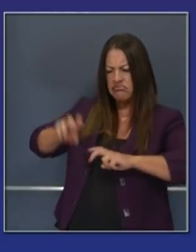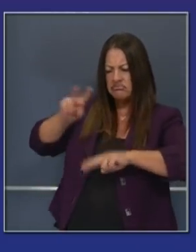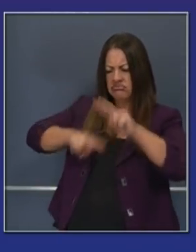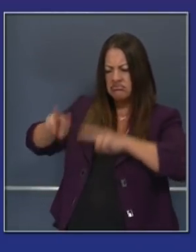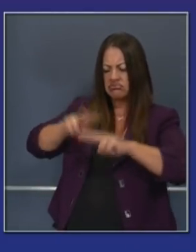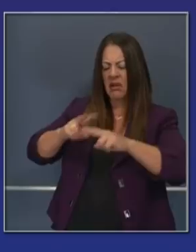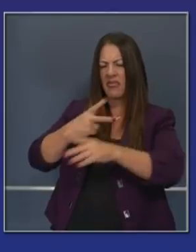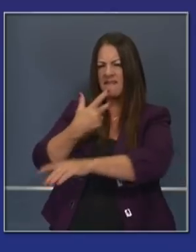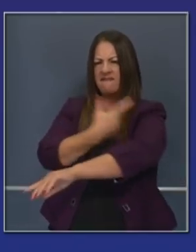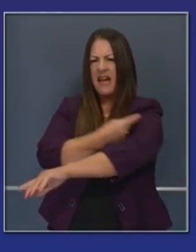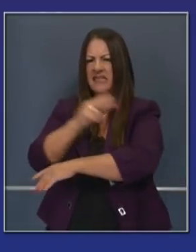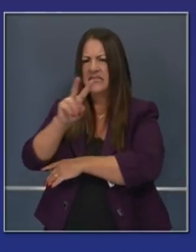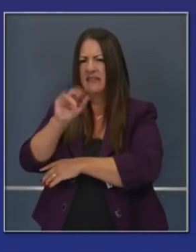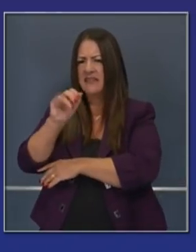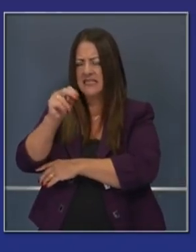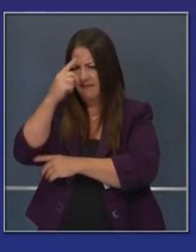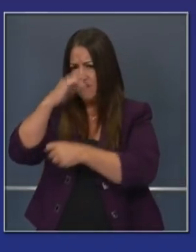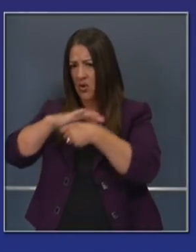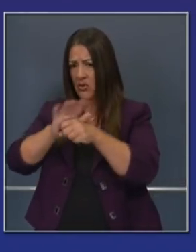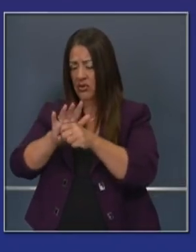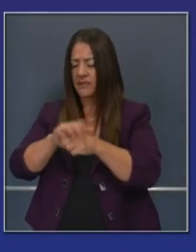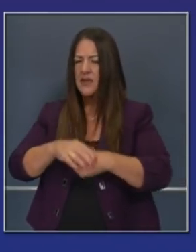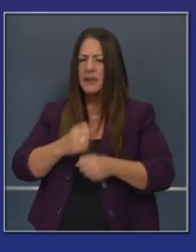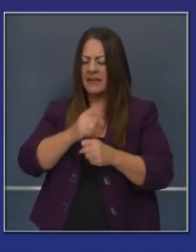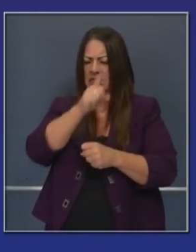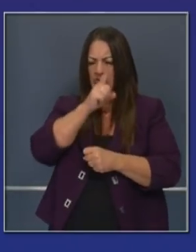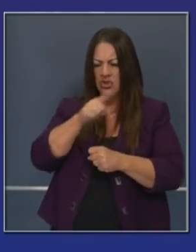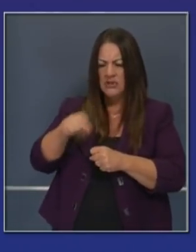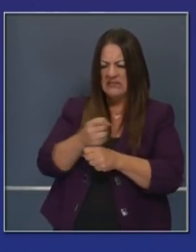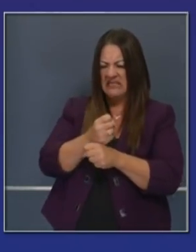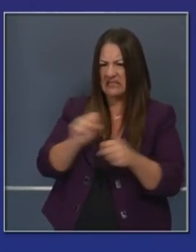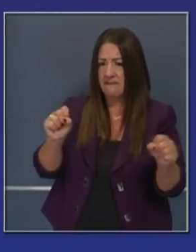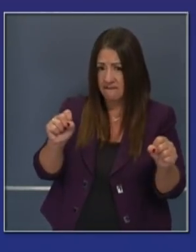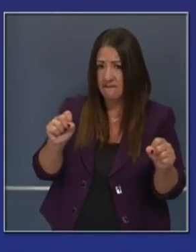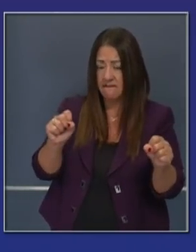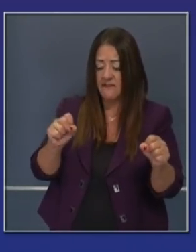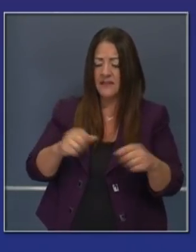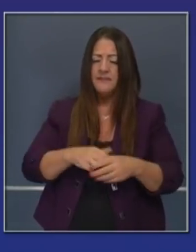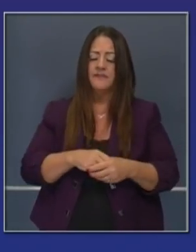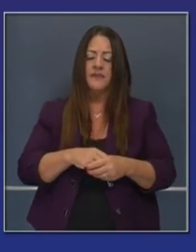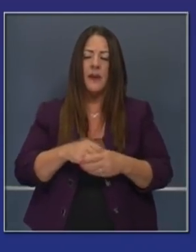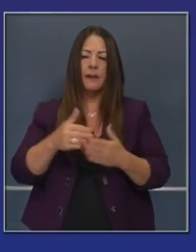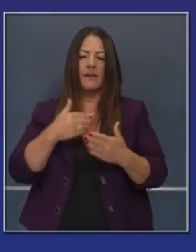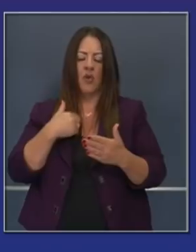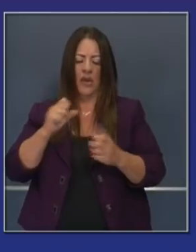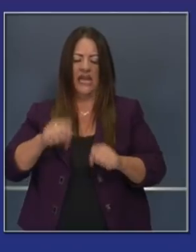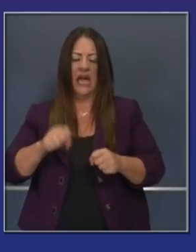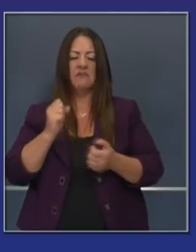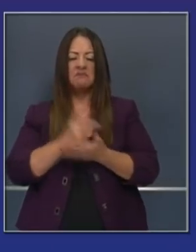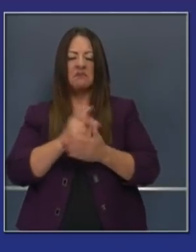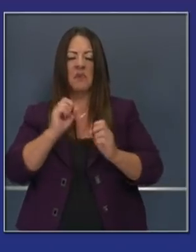TRANSPARENT, ON BUILDING TRUST SO WE AREN'T PLAYING POLITICS WITH THE DISTRIBUTION OF VACCINE. WE ARE NOT PLAYING WITH